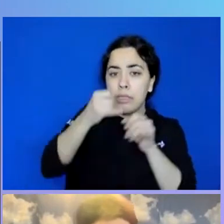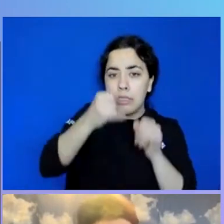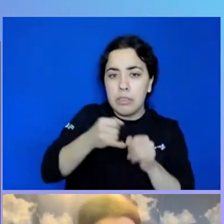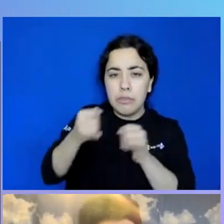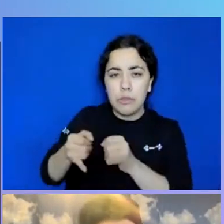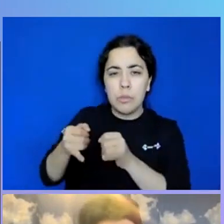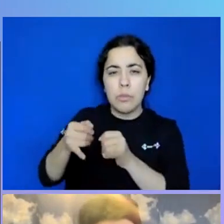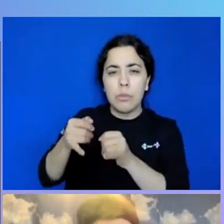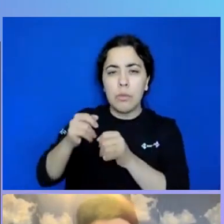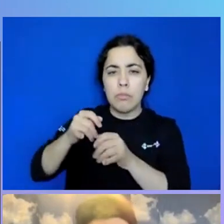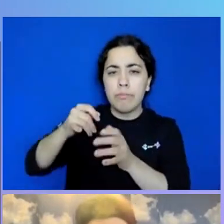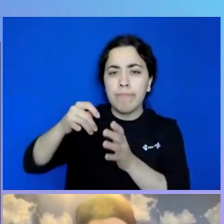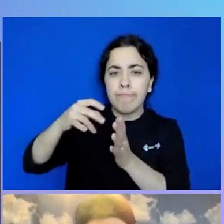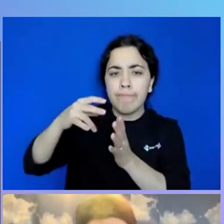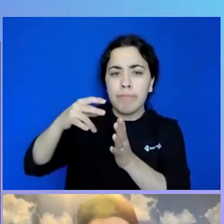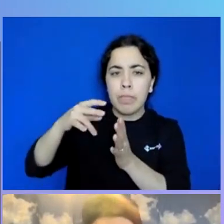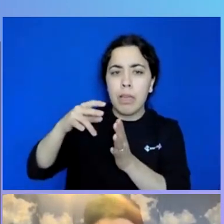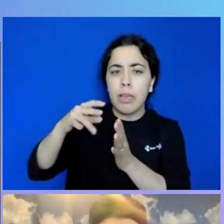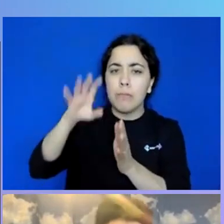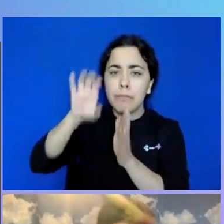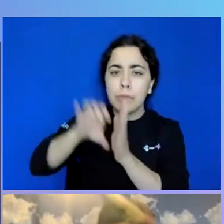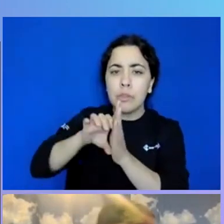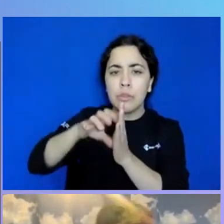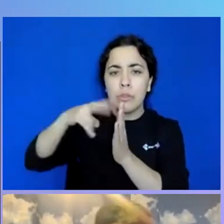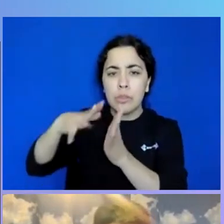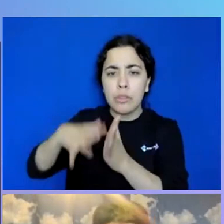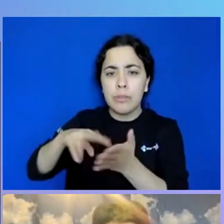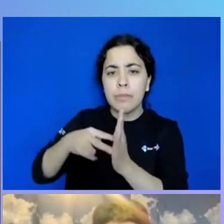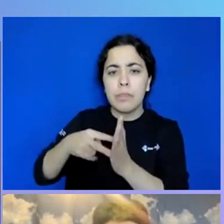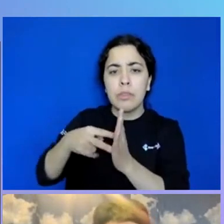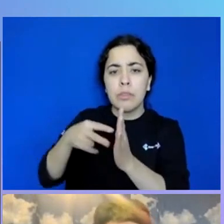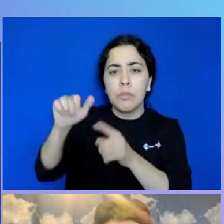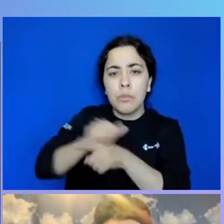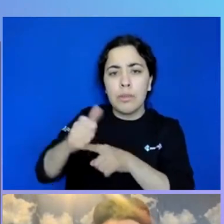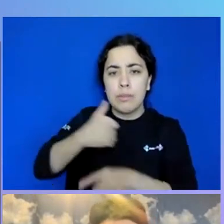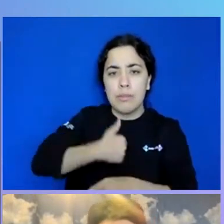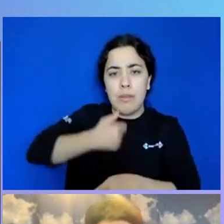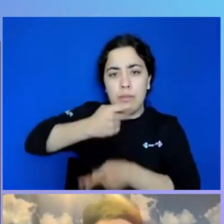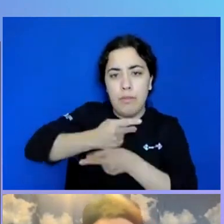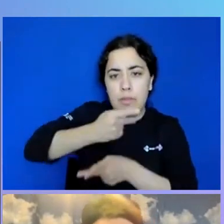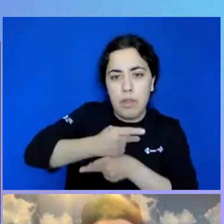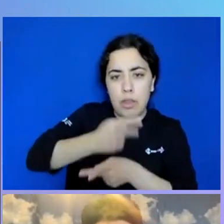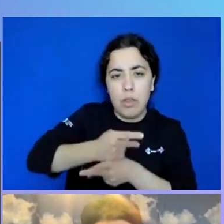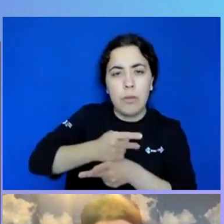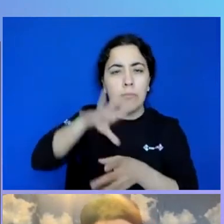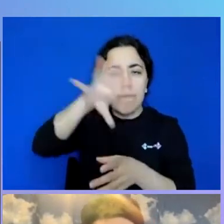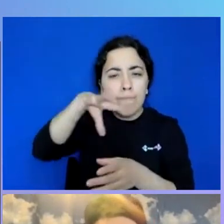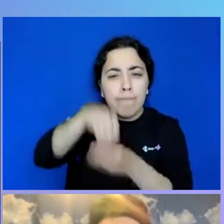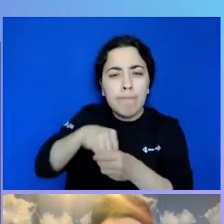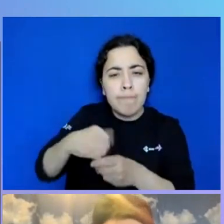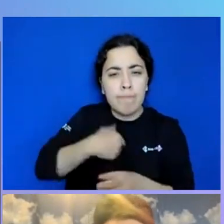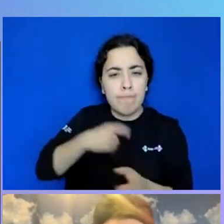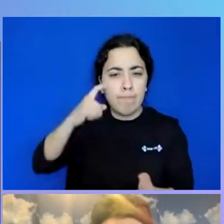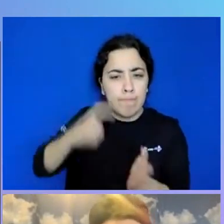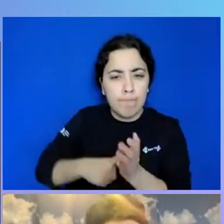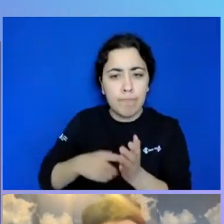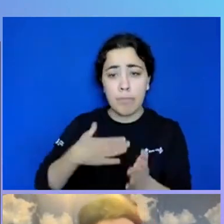community and participate in self-recognition. Uh, my friend